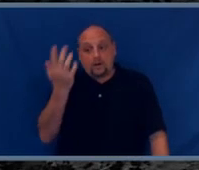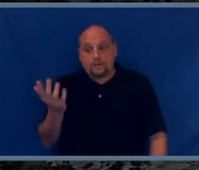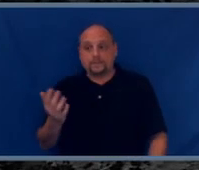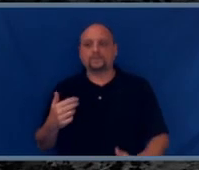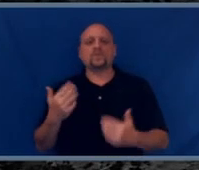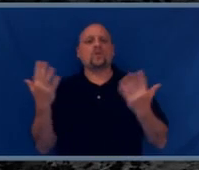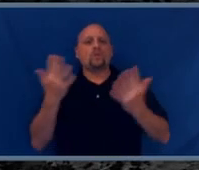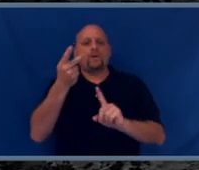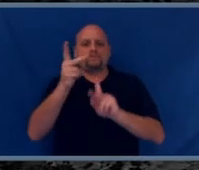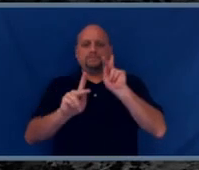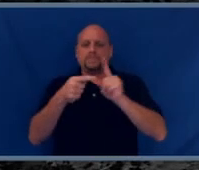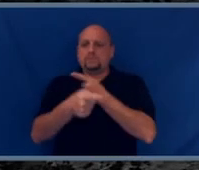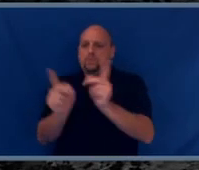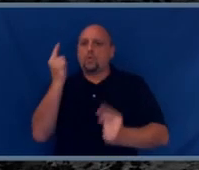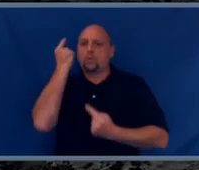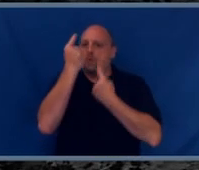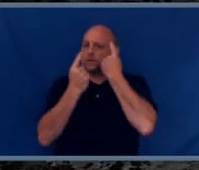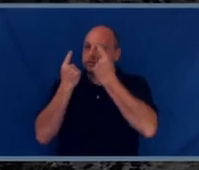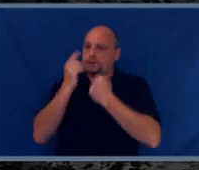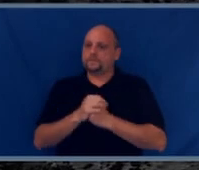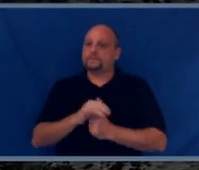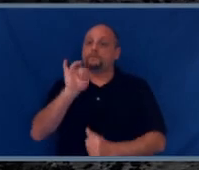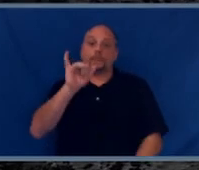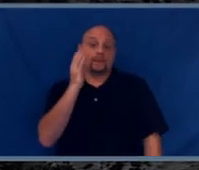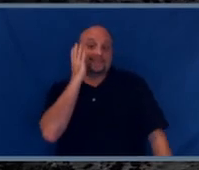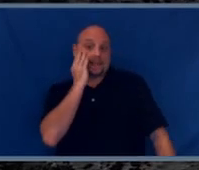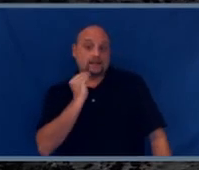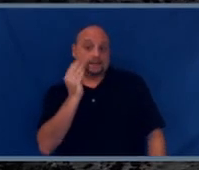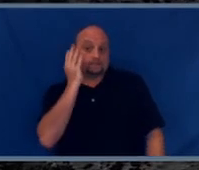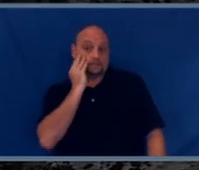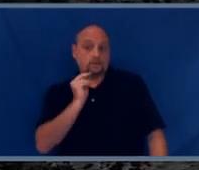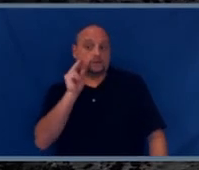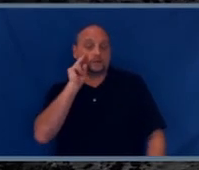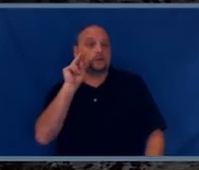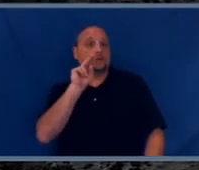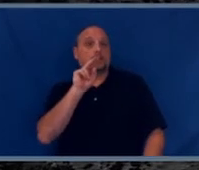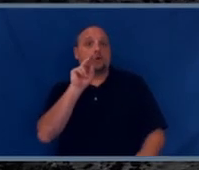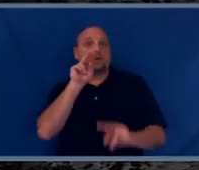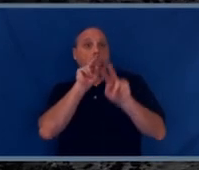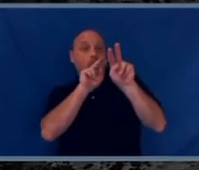IS WANDERING IS WAS THAT EXPERIENCE.